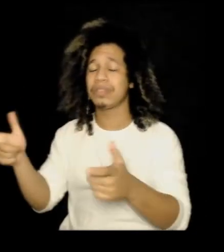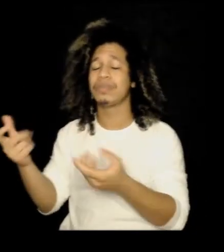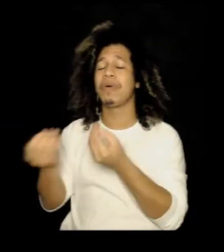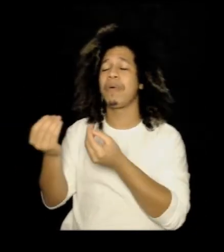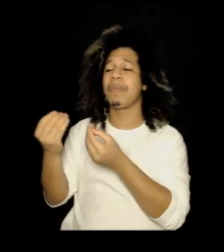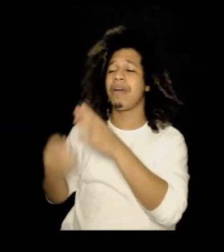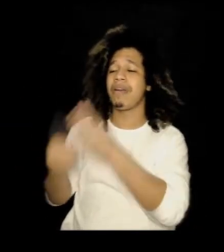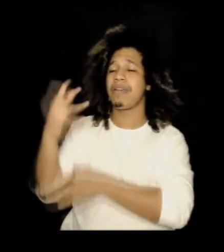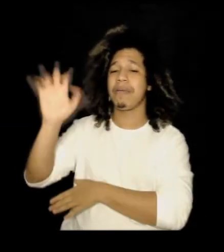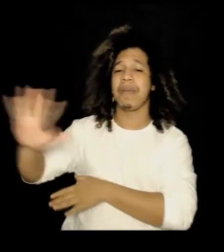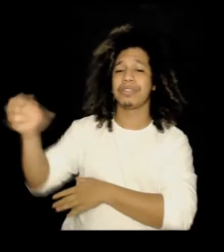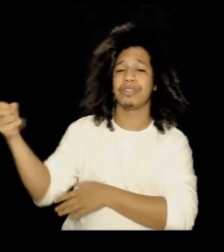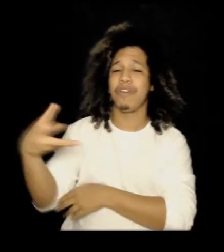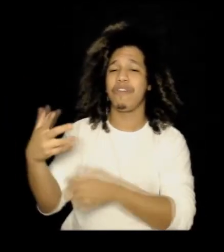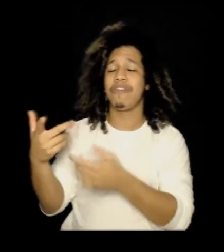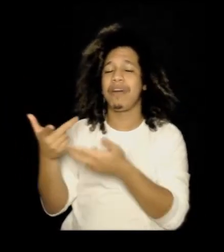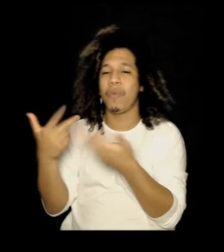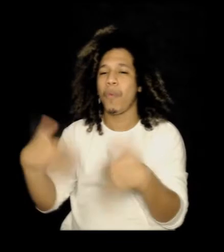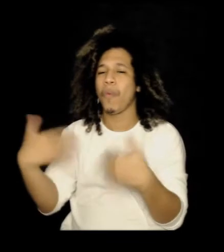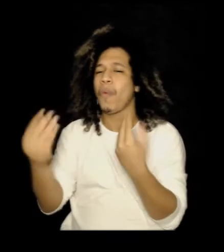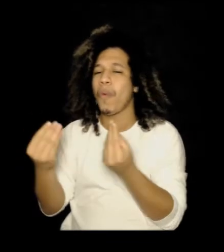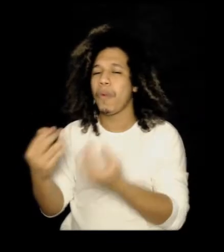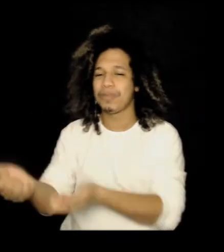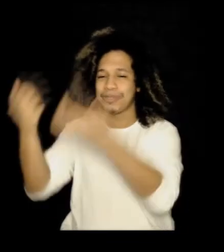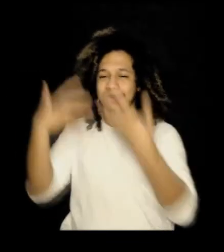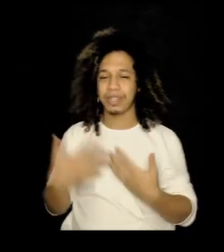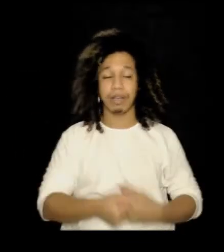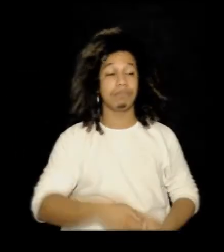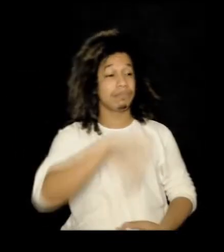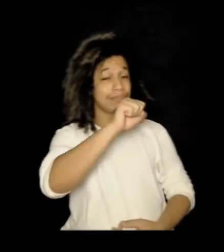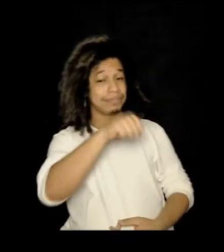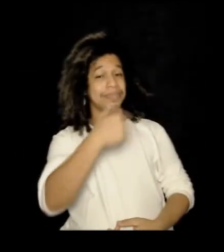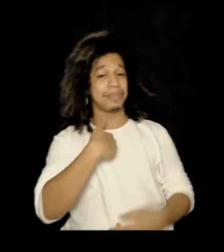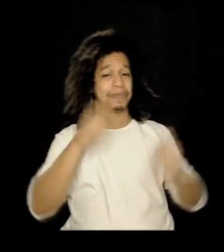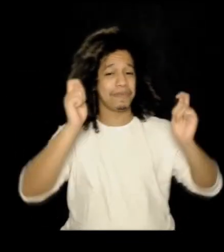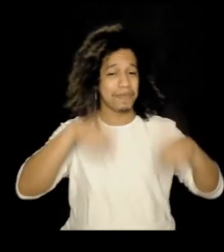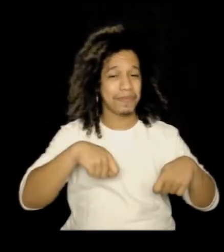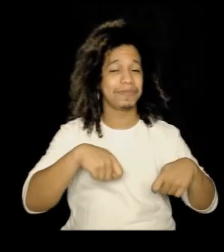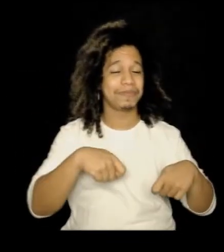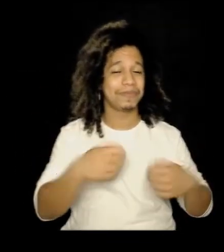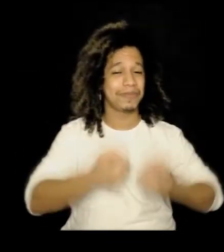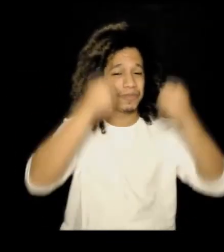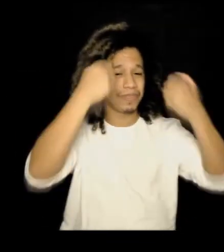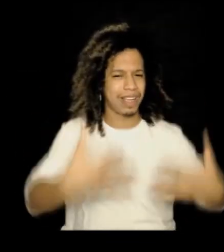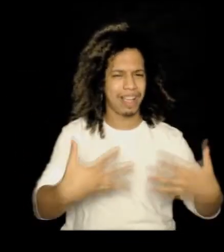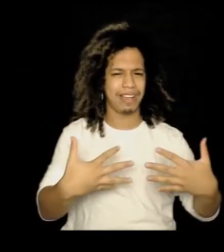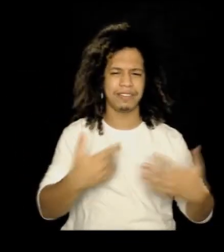can you tell us how this idea came into being and what inspired you to devise such an amazing logo in the first place?